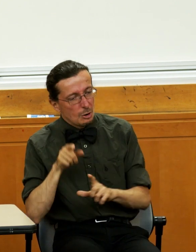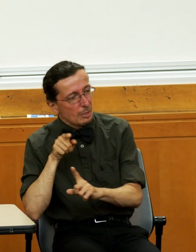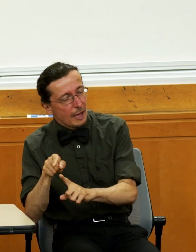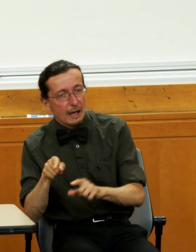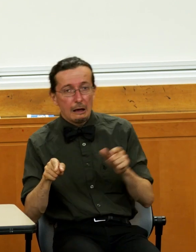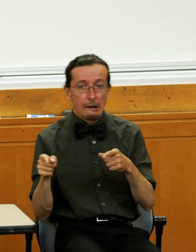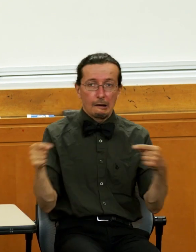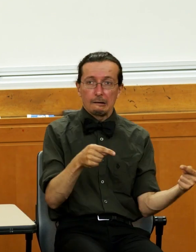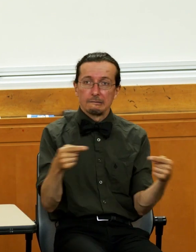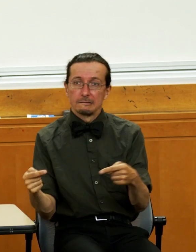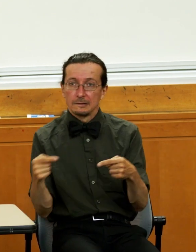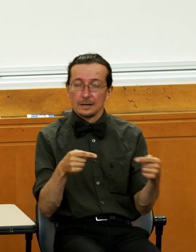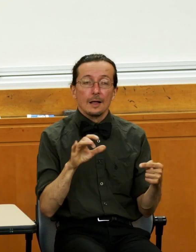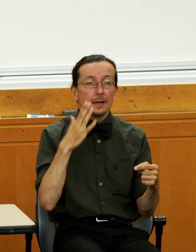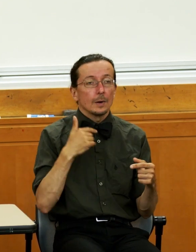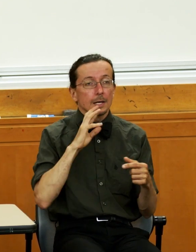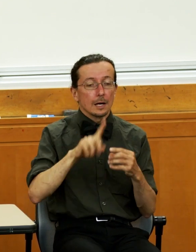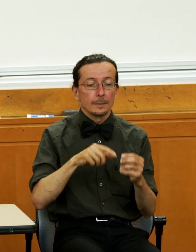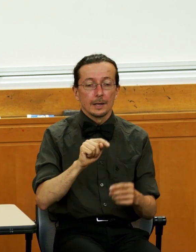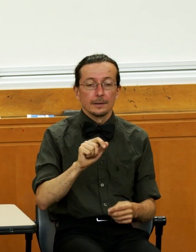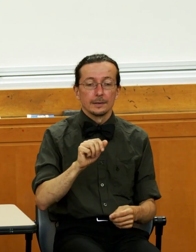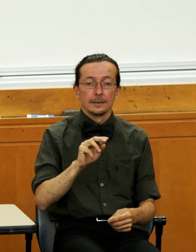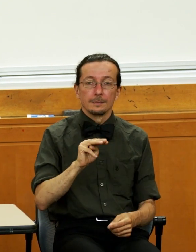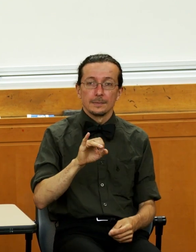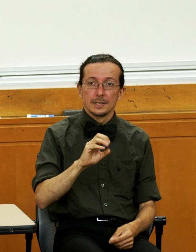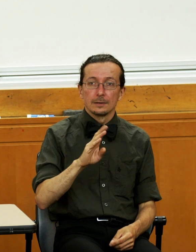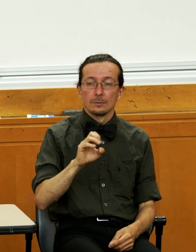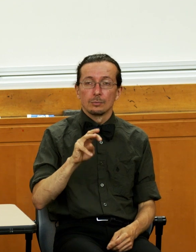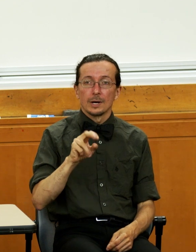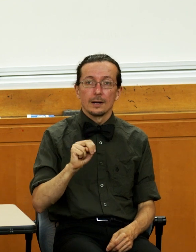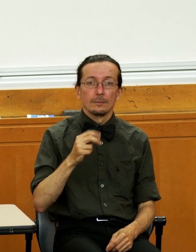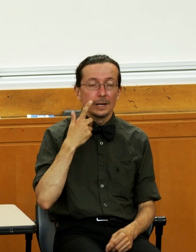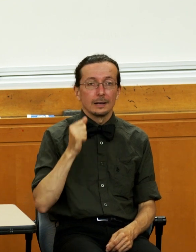about the Tomiko Brown-Nagin piece because it's like SNCC needed LDF, LDF needed SNCC, Black Lives